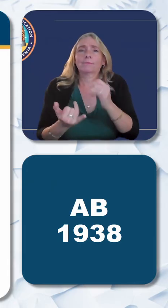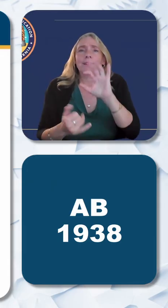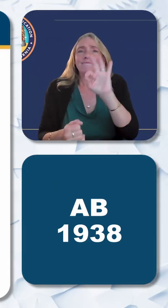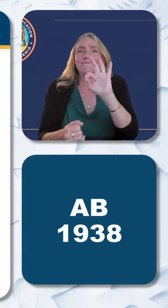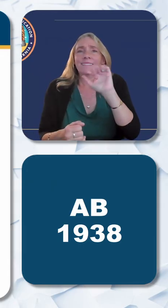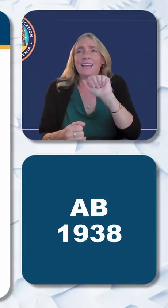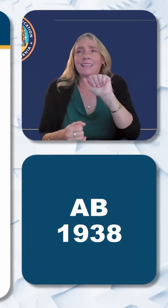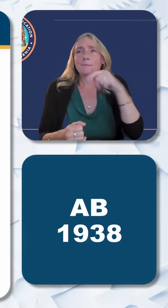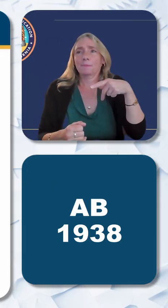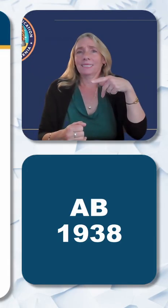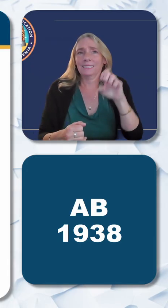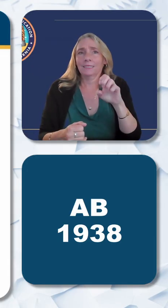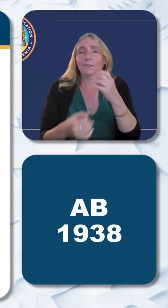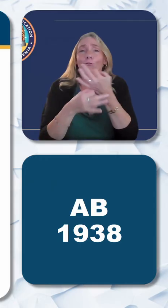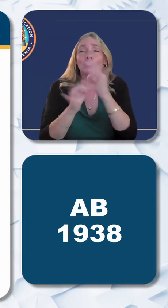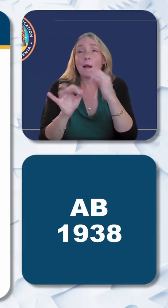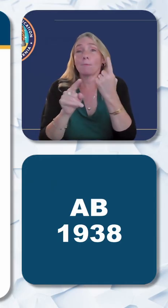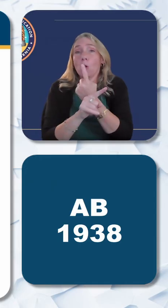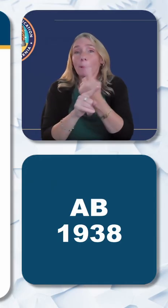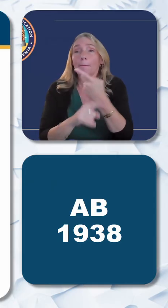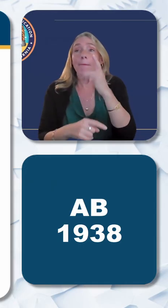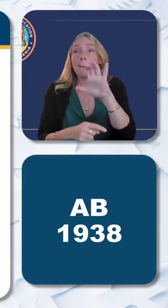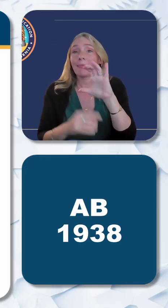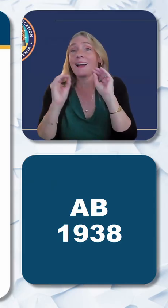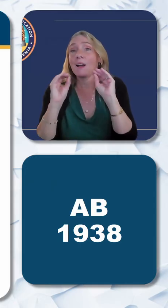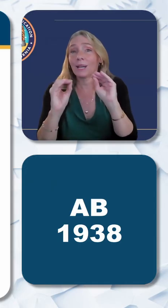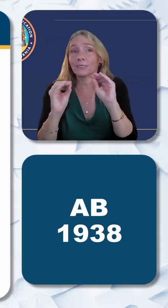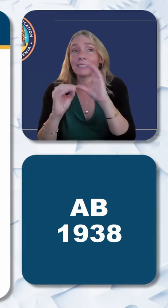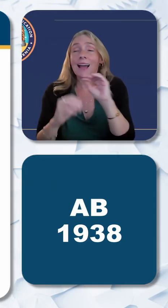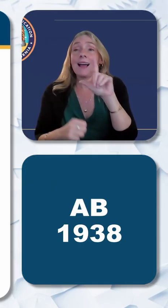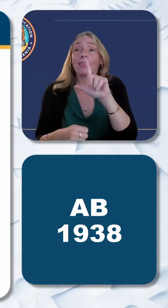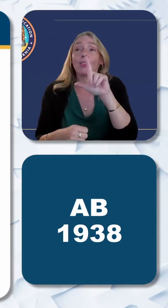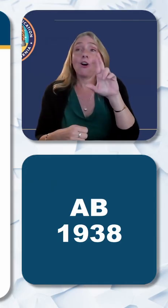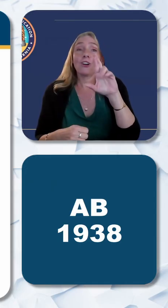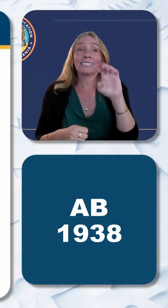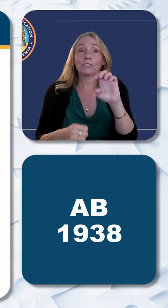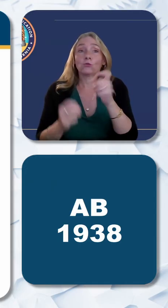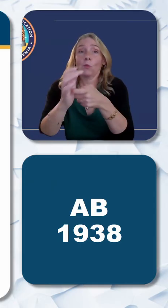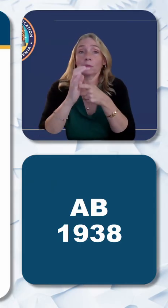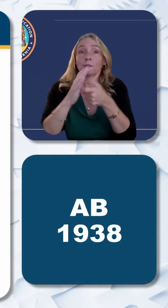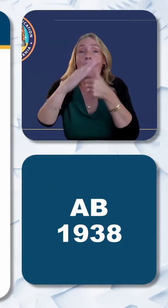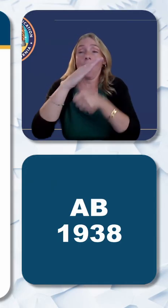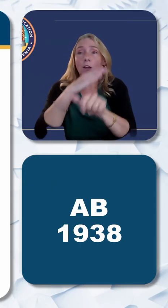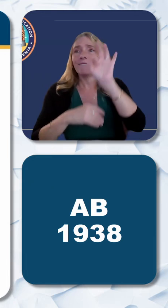The goal of this is not to create new rights, but it reinforces and clarifies existing free,